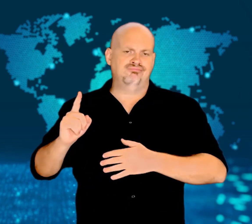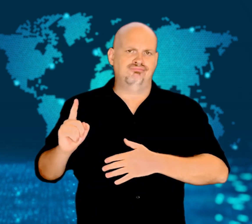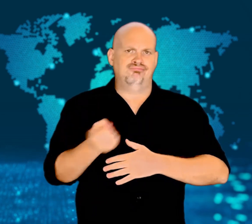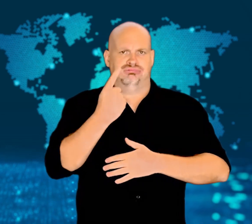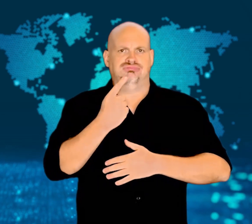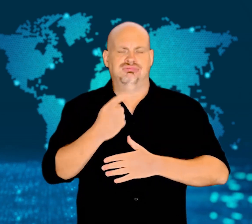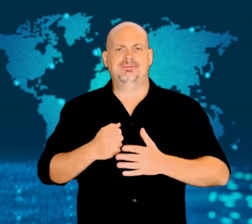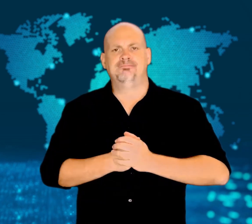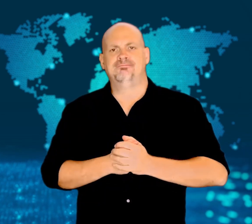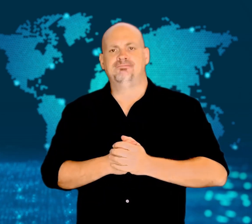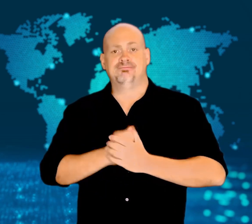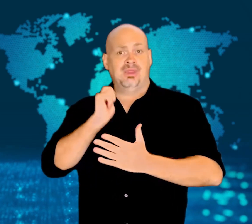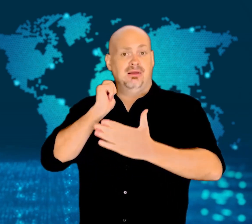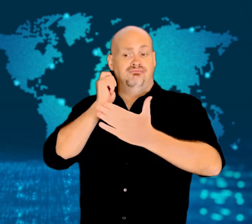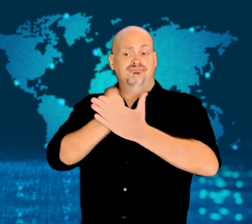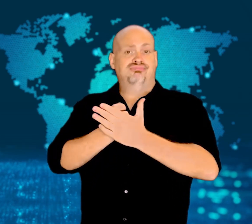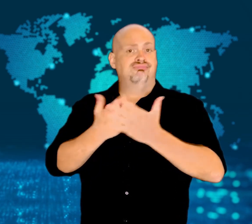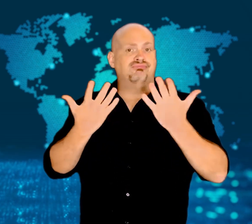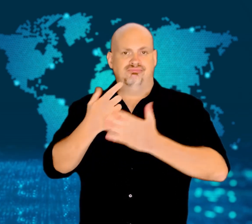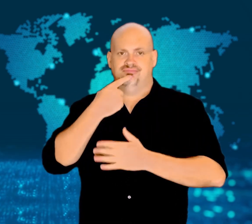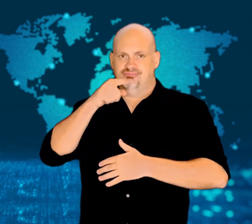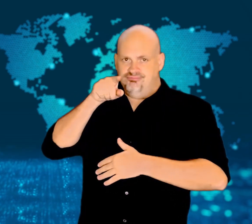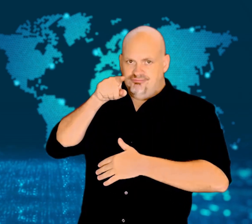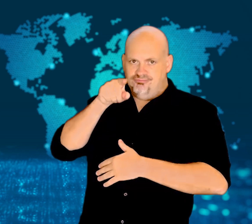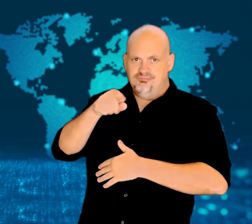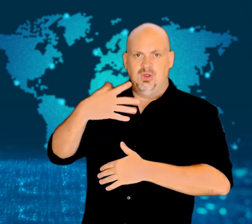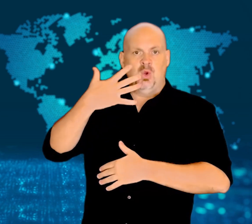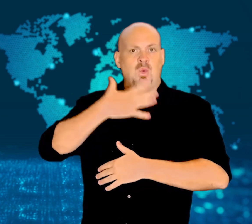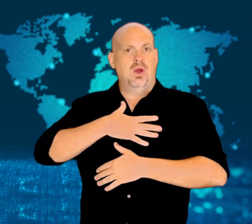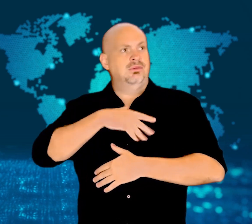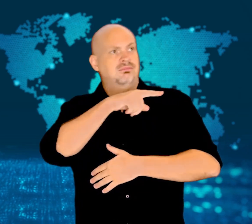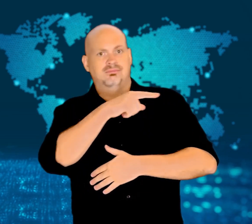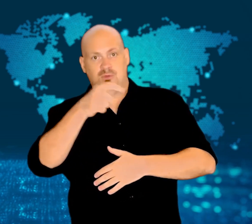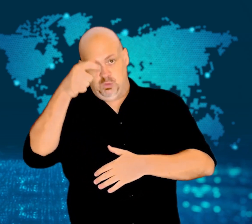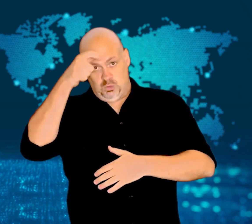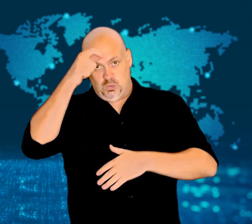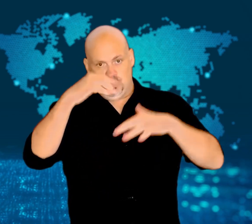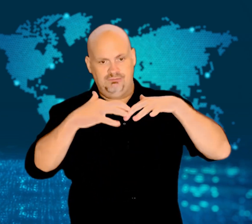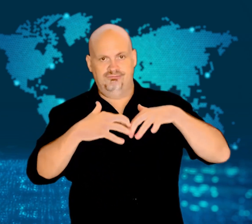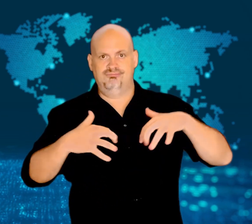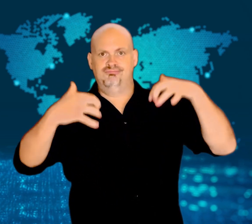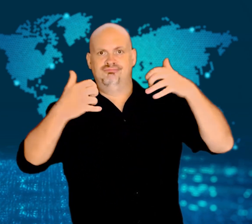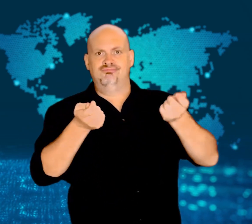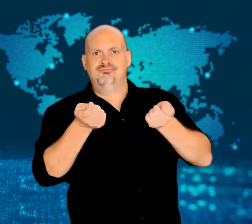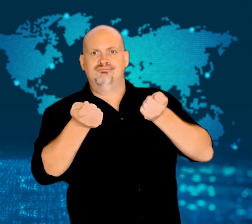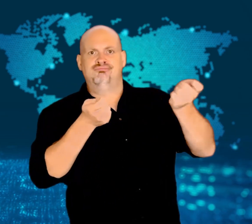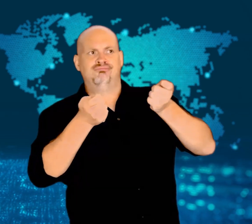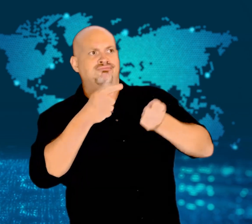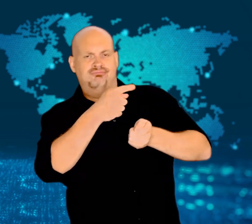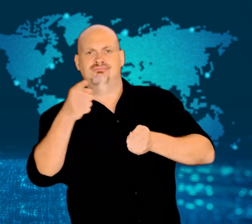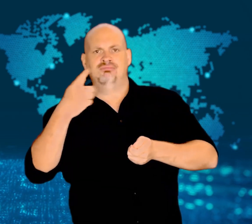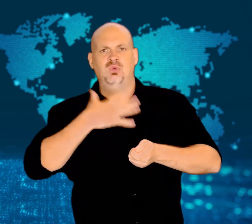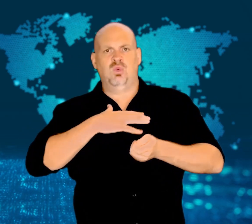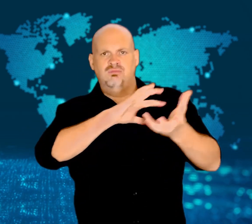He had already spent the last four and a half years in prison